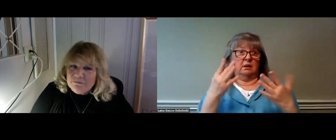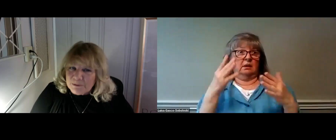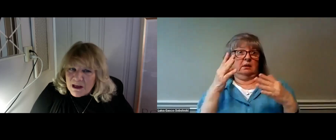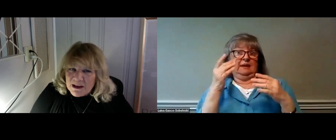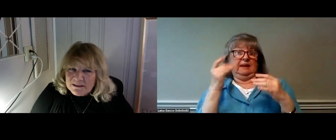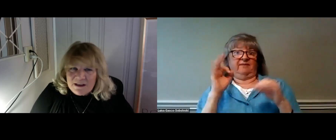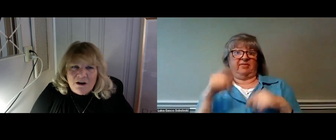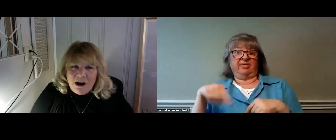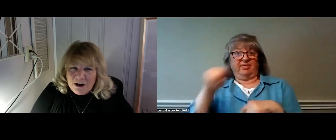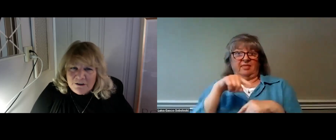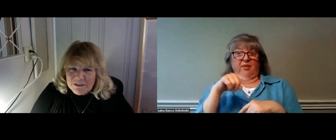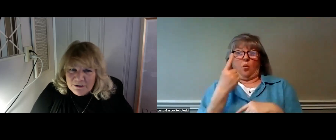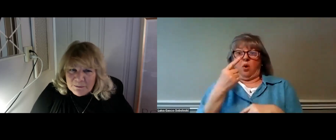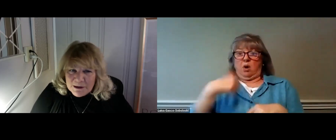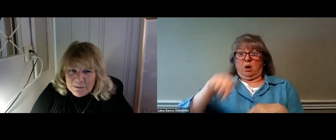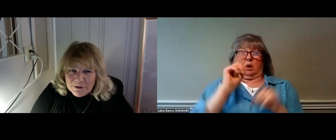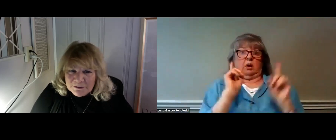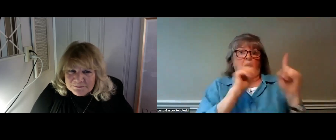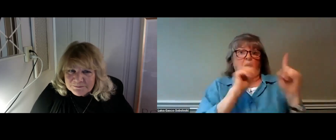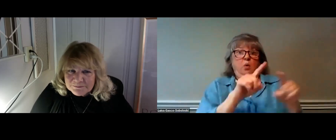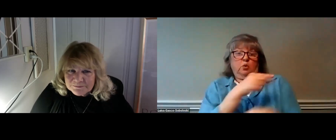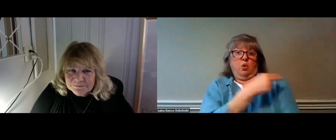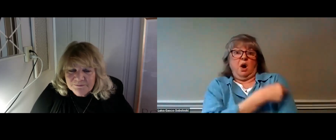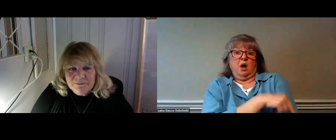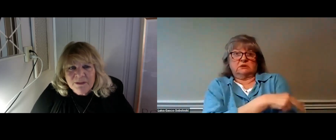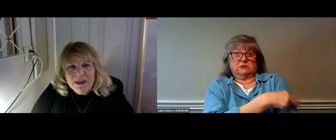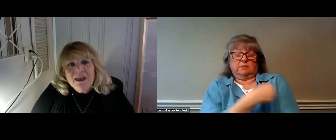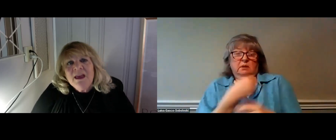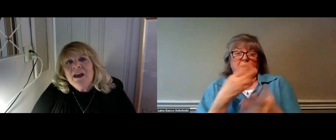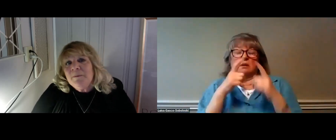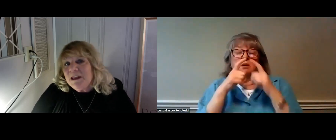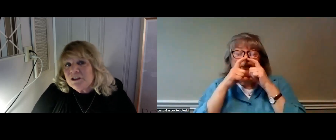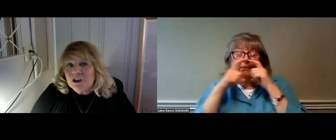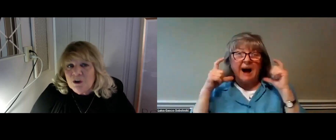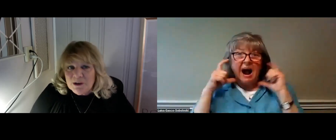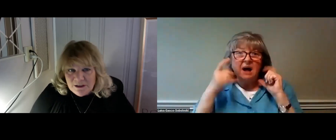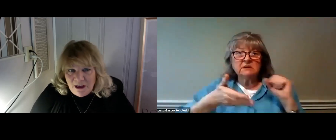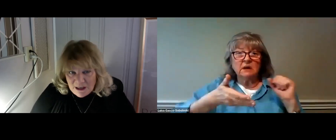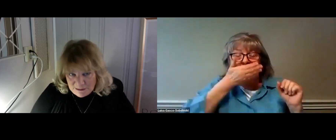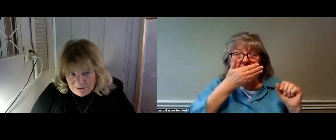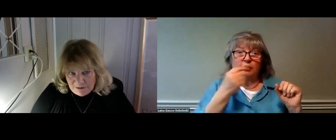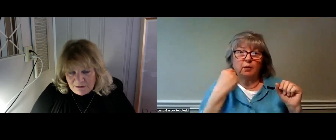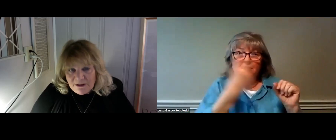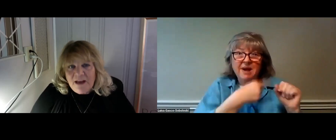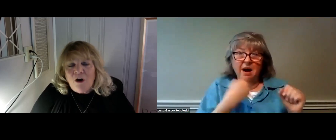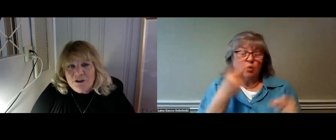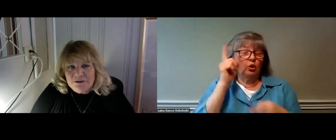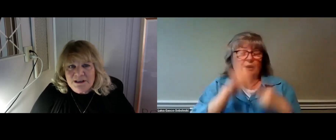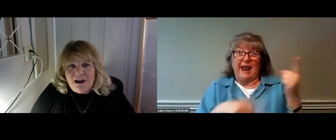and hard-of-hearing people. Imagine going to the hospital and all you see are